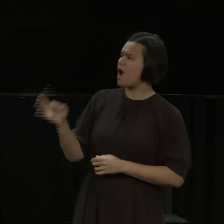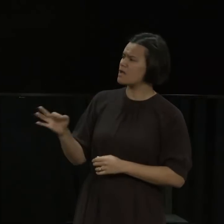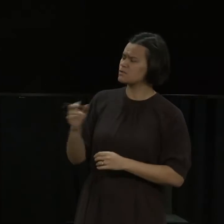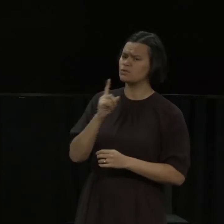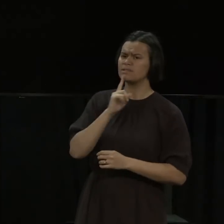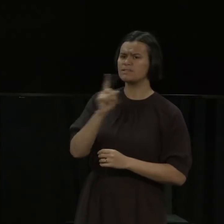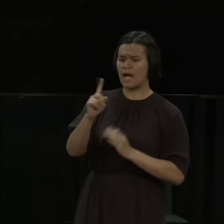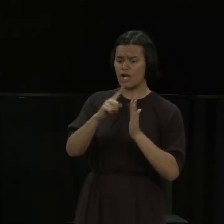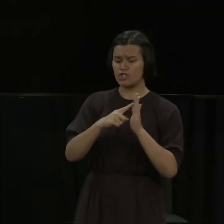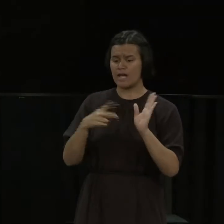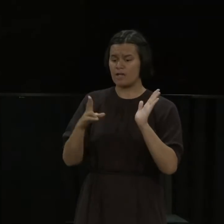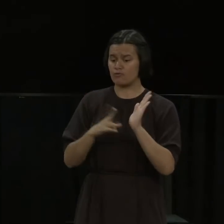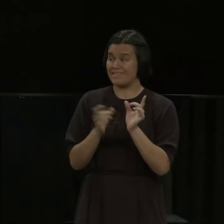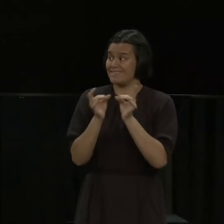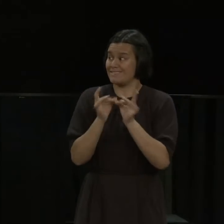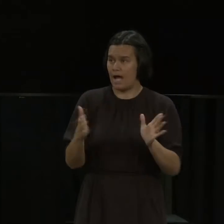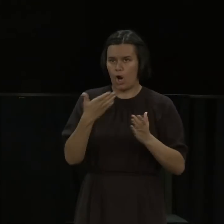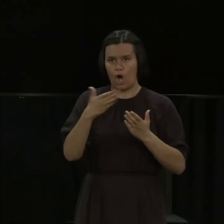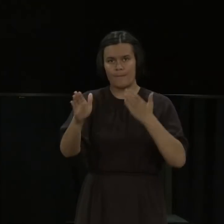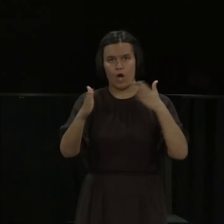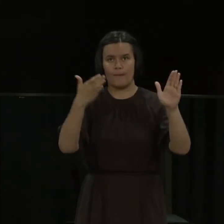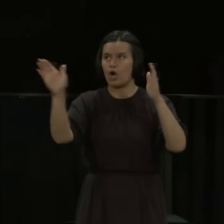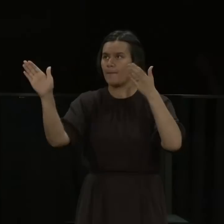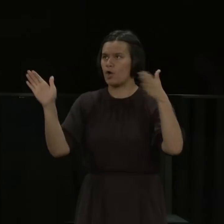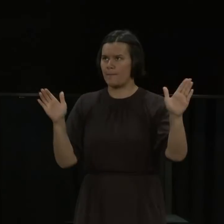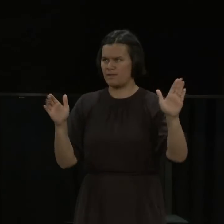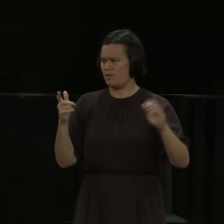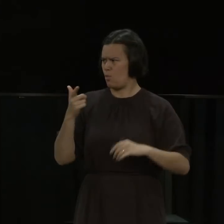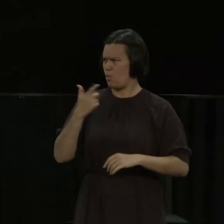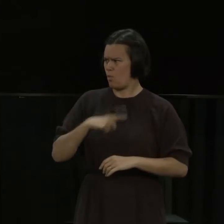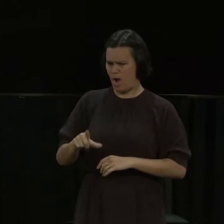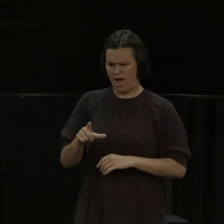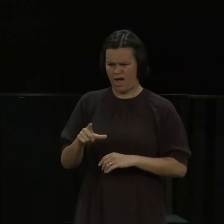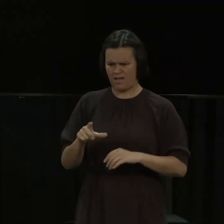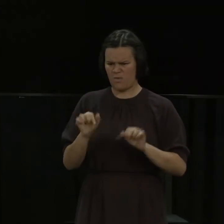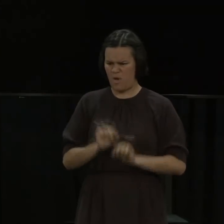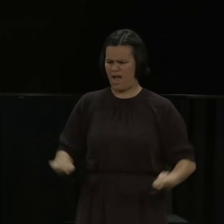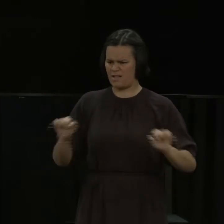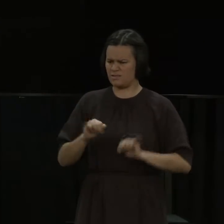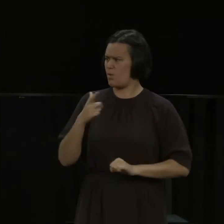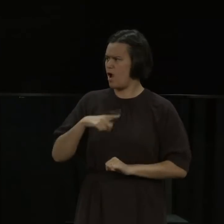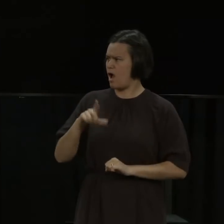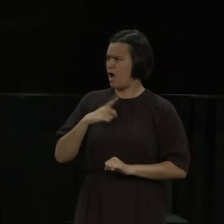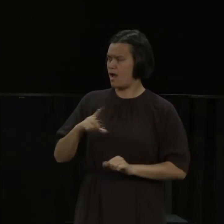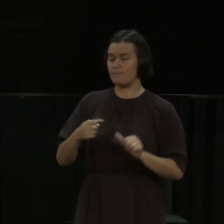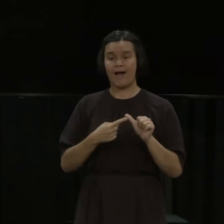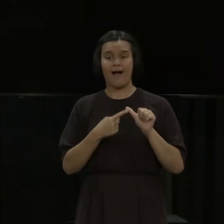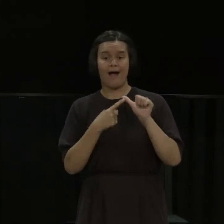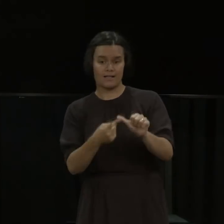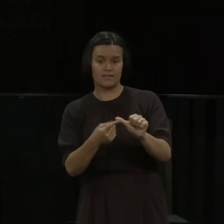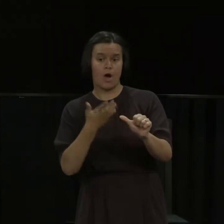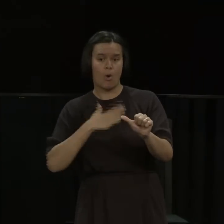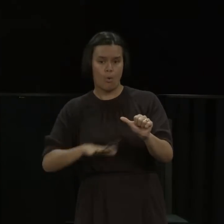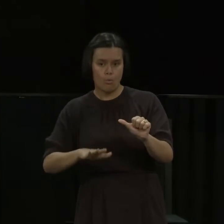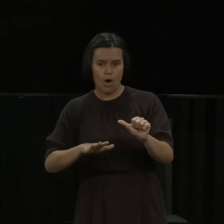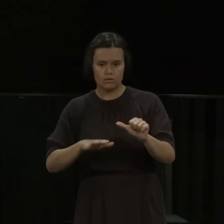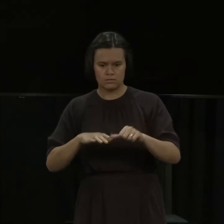that. If you can do this in